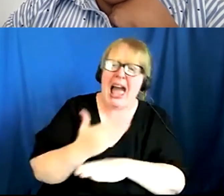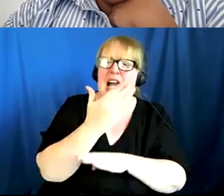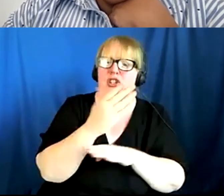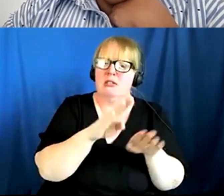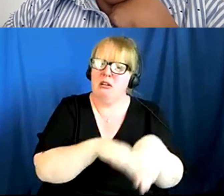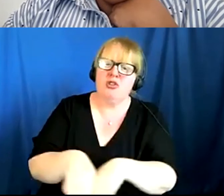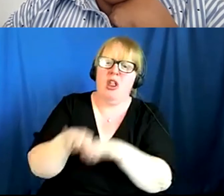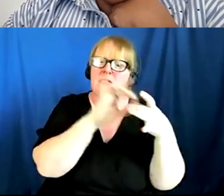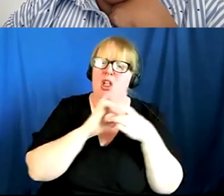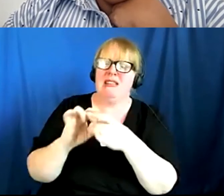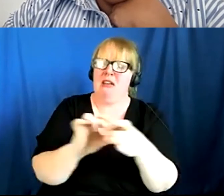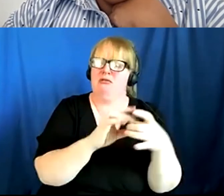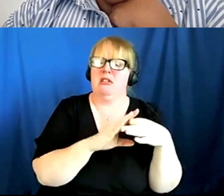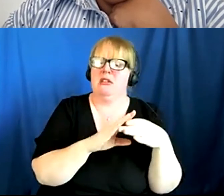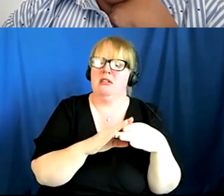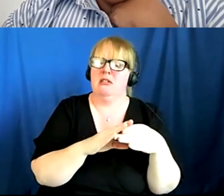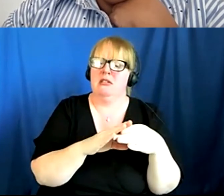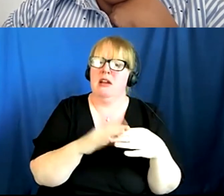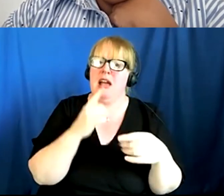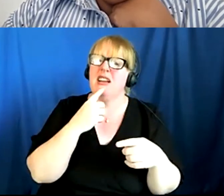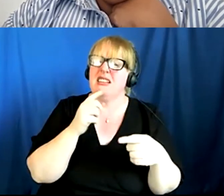And it has to this element of action is really important.